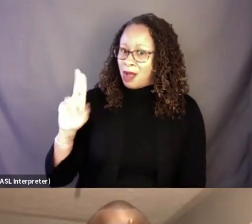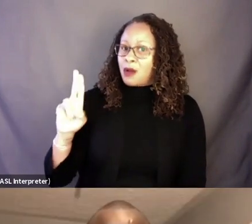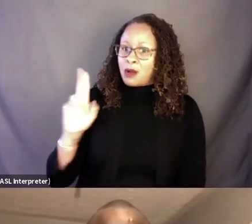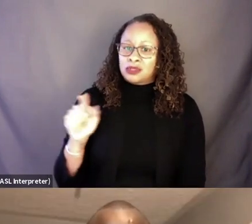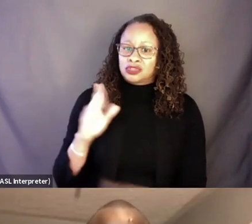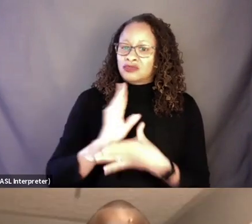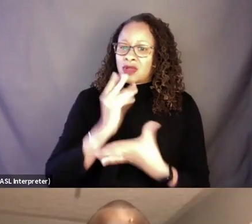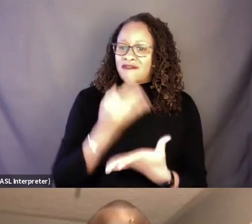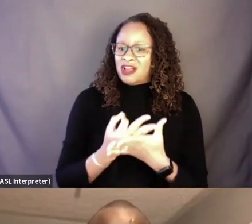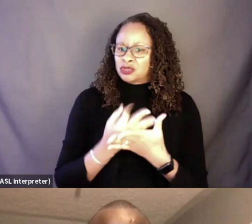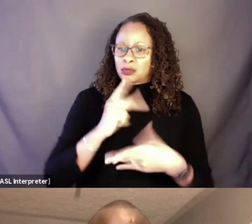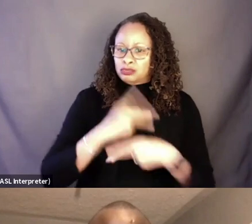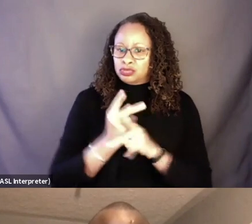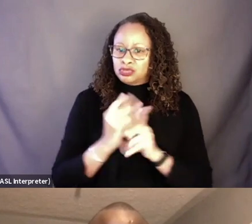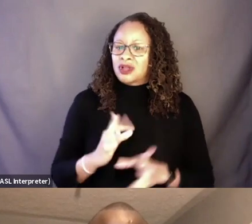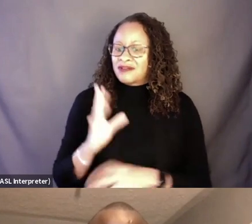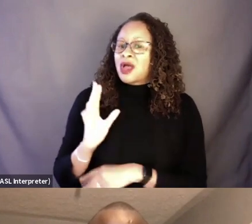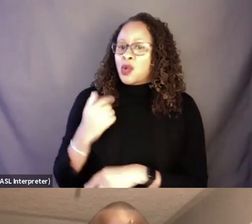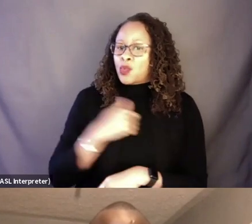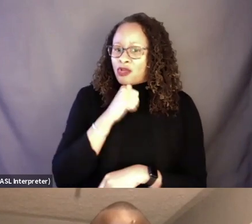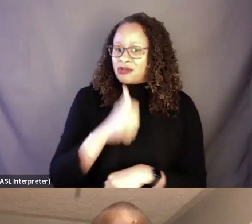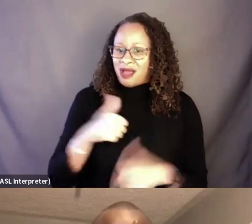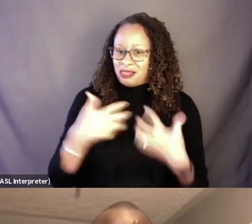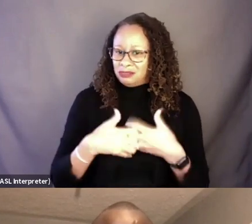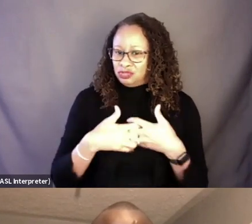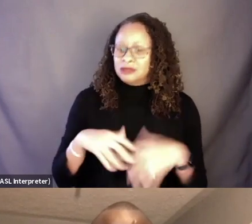a Kenyan based production company. She has worked on shorter documentaries